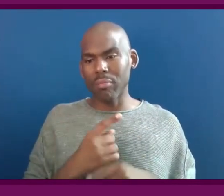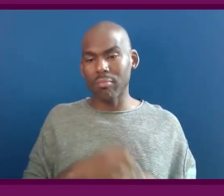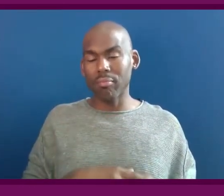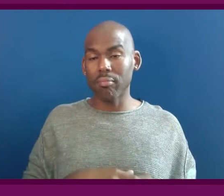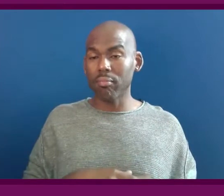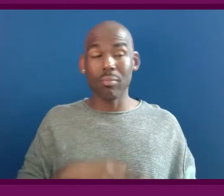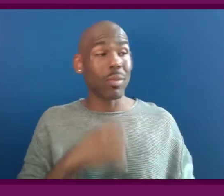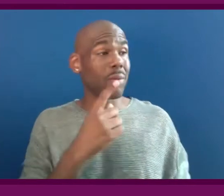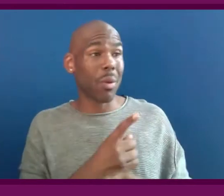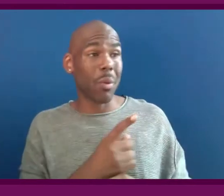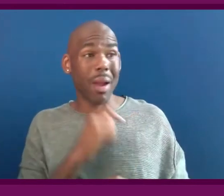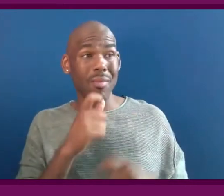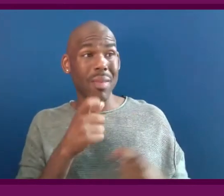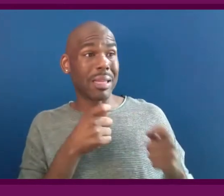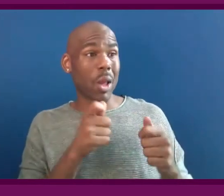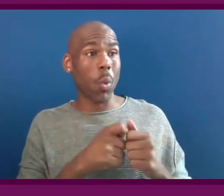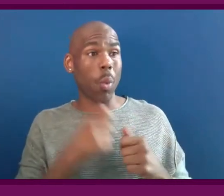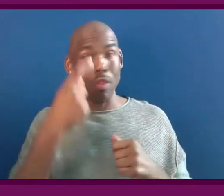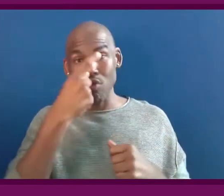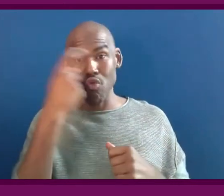We haven't even dealt with the trauma that we've already been through.